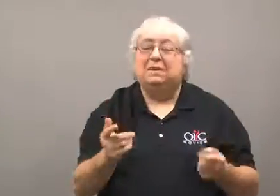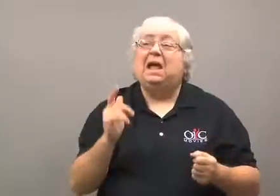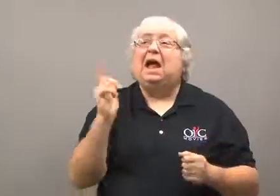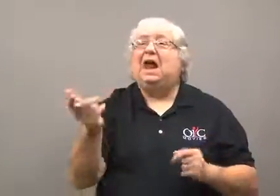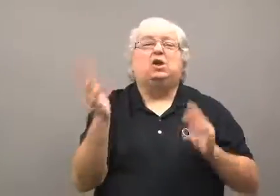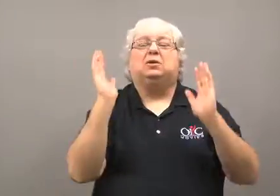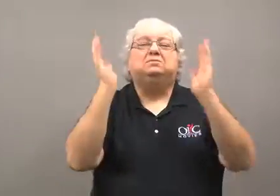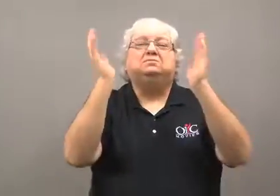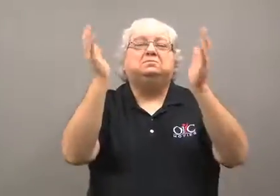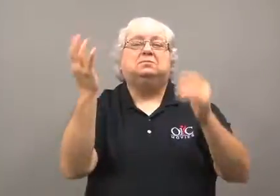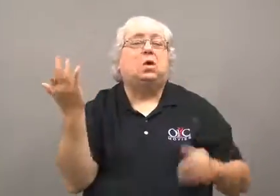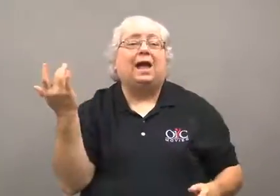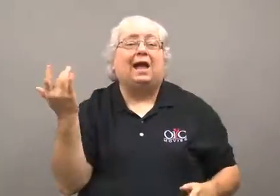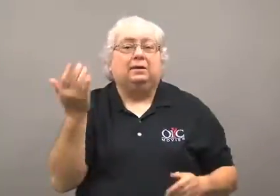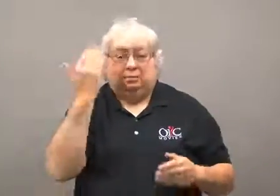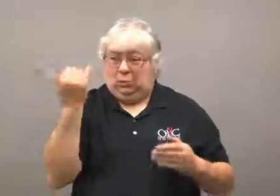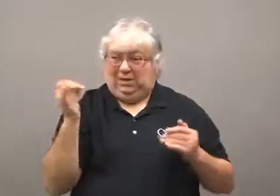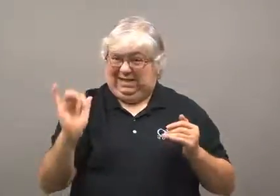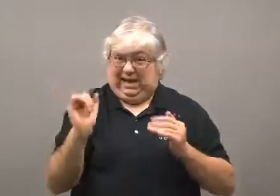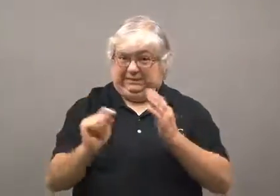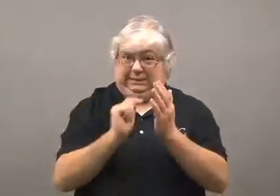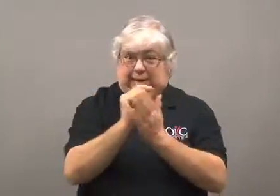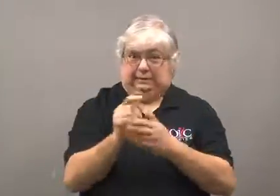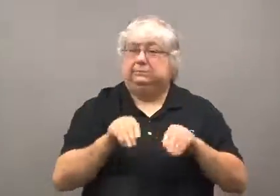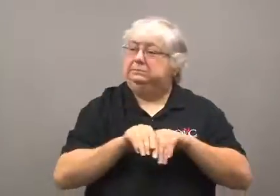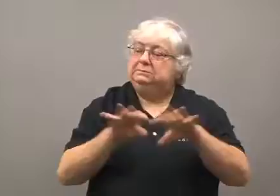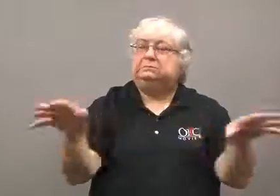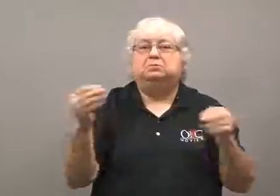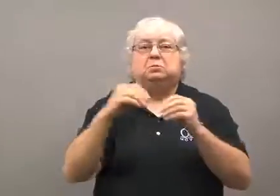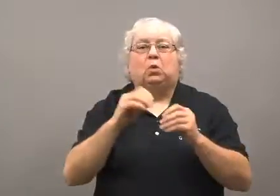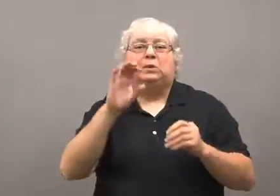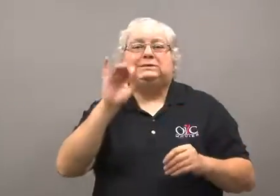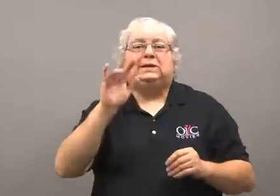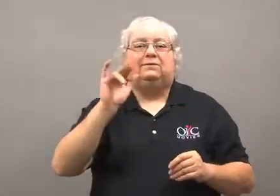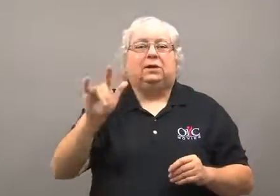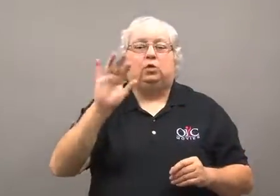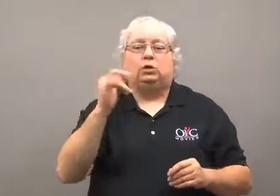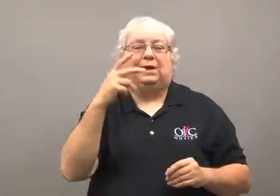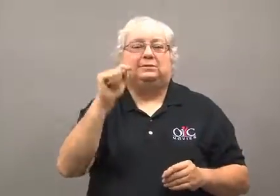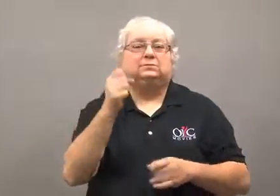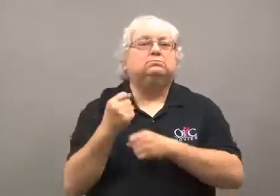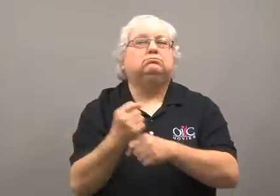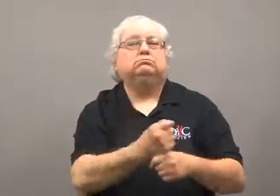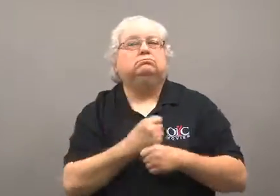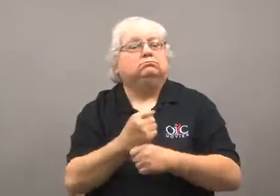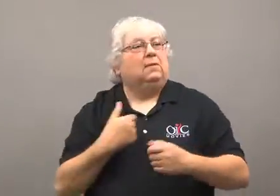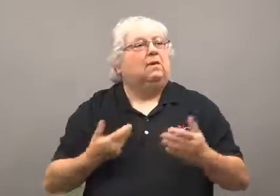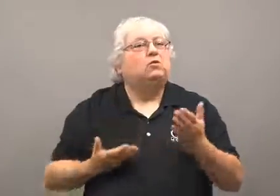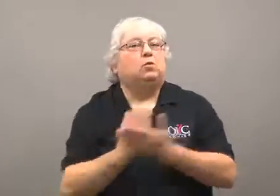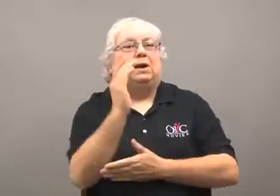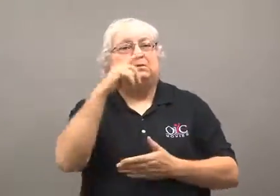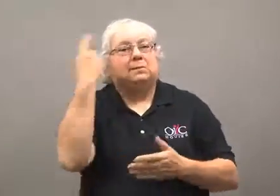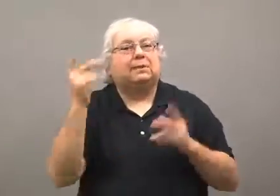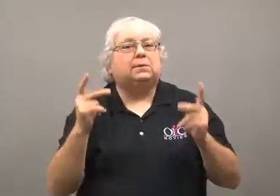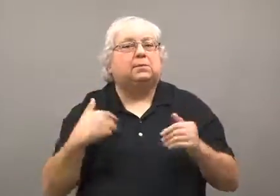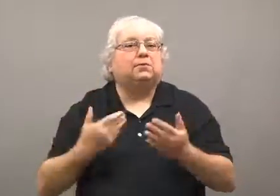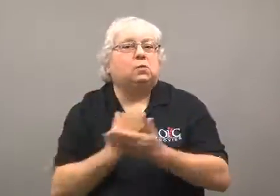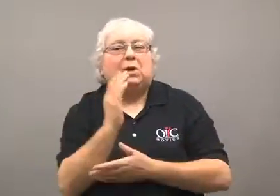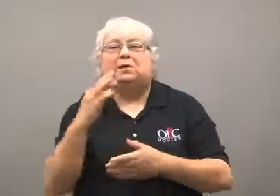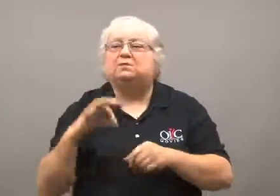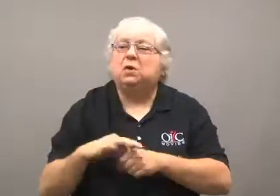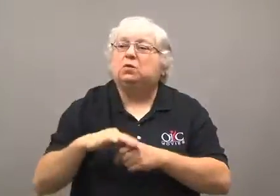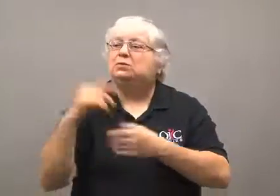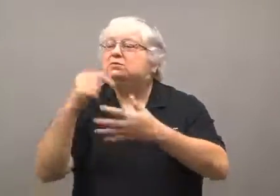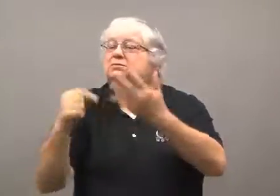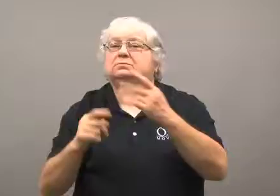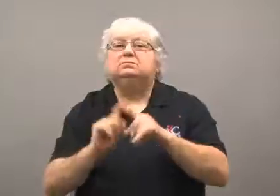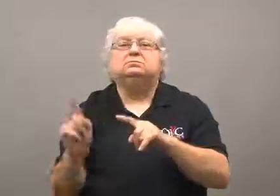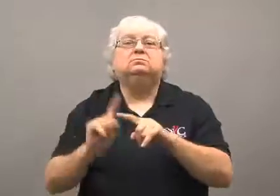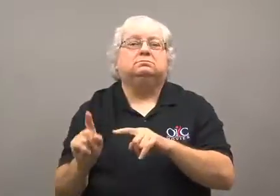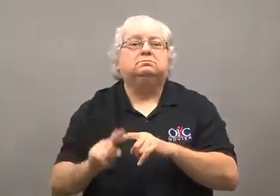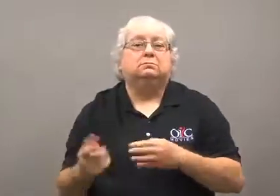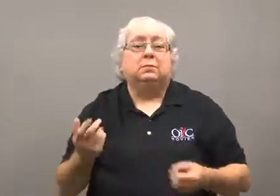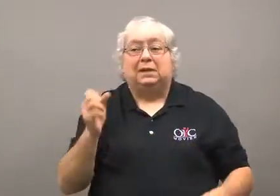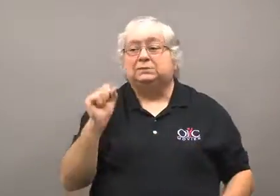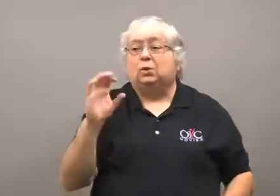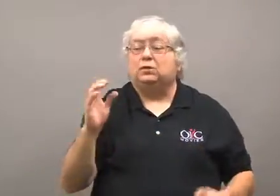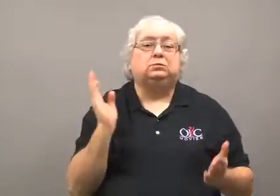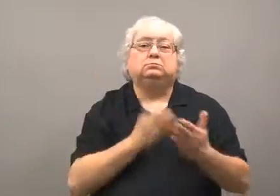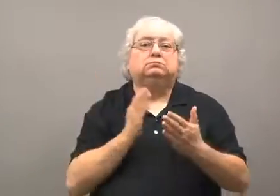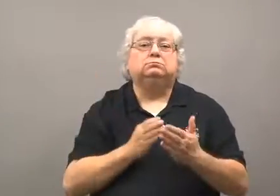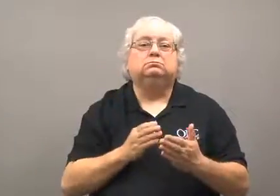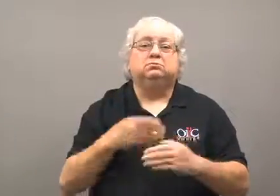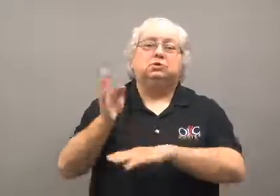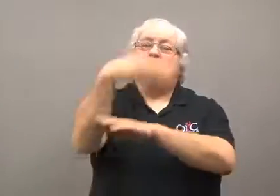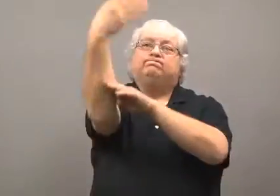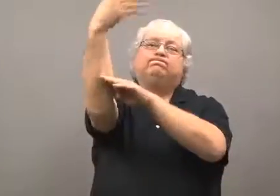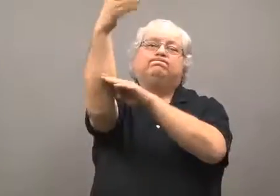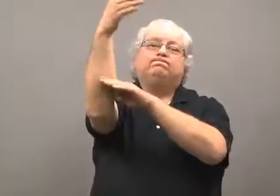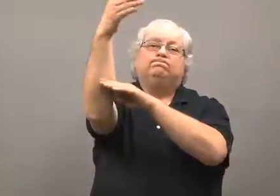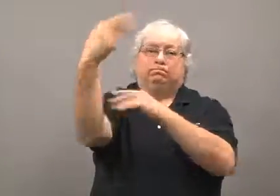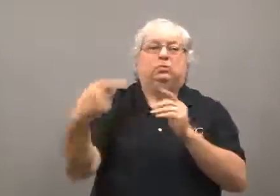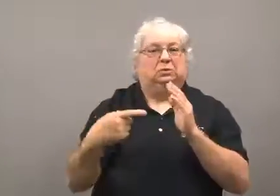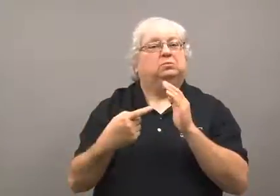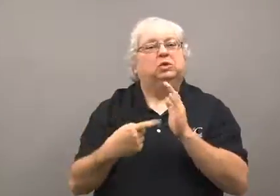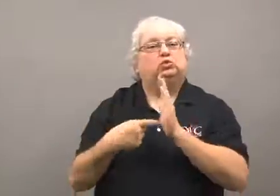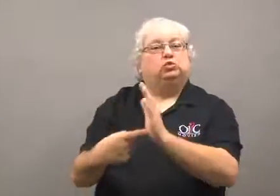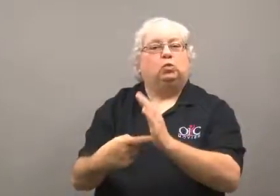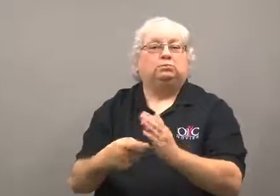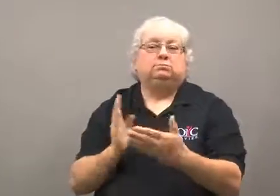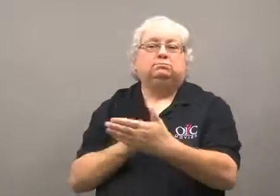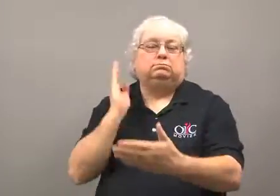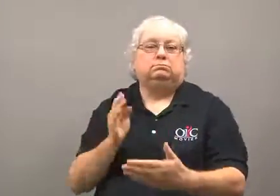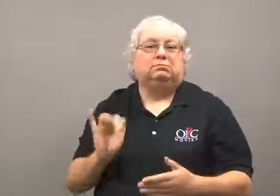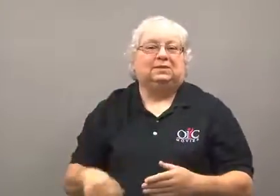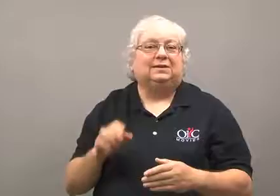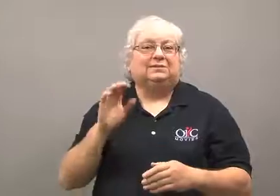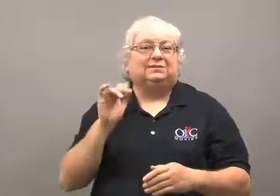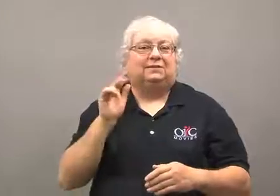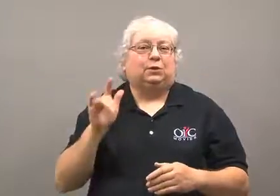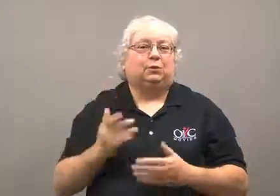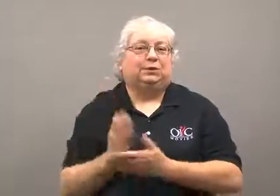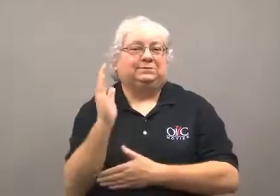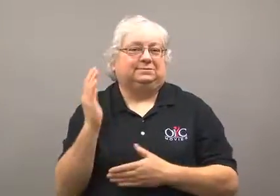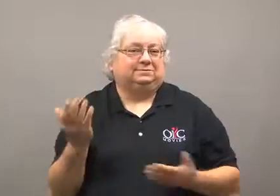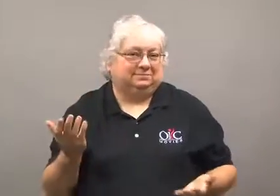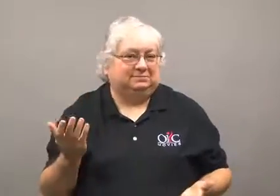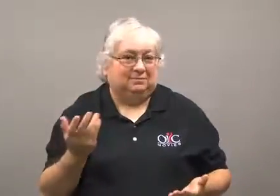It remained there as a protest against the civil rights movement